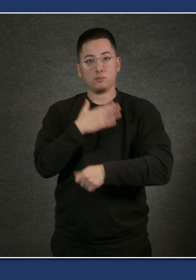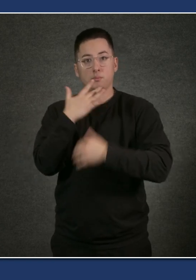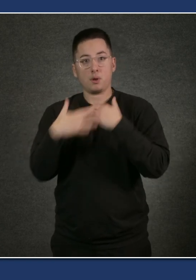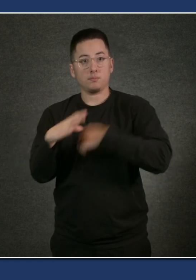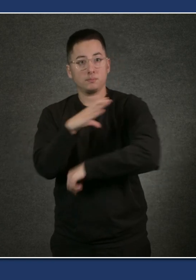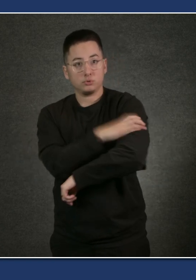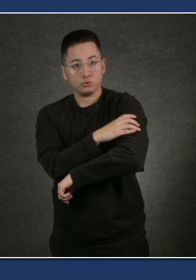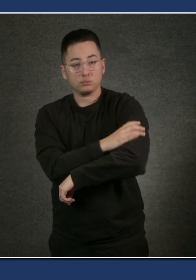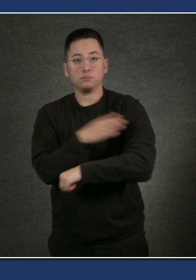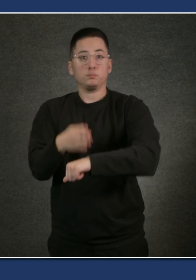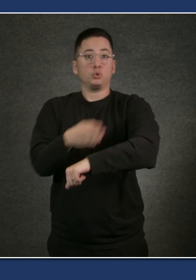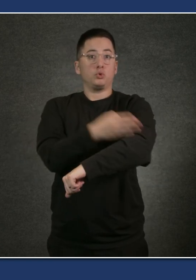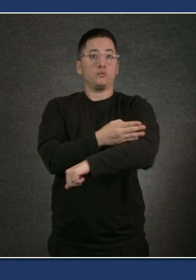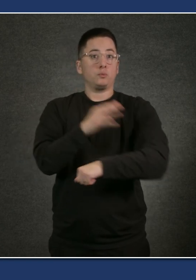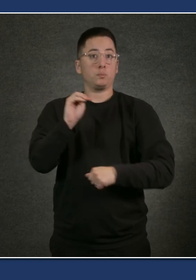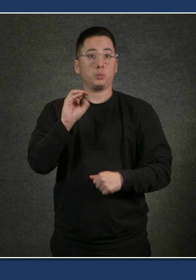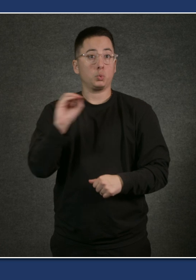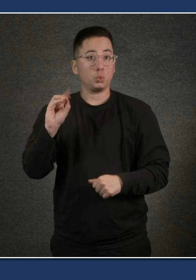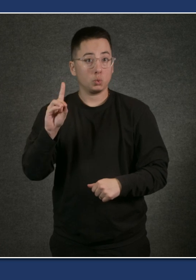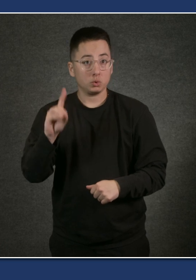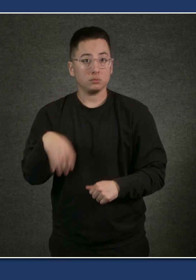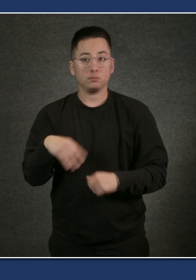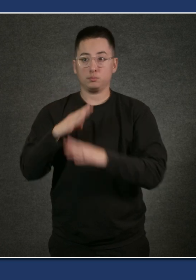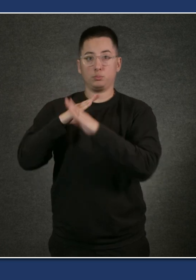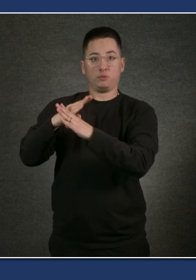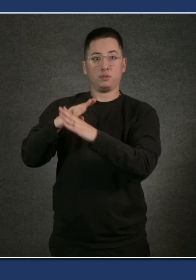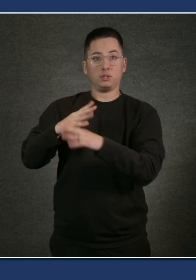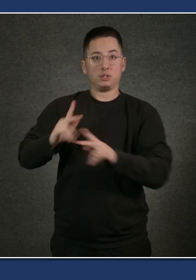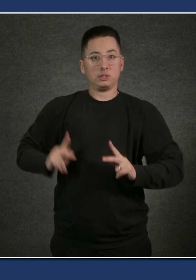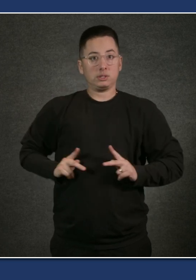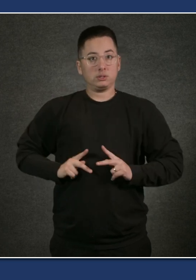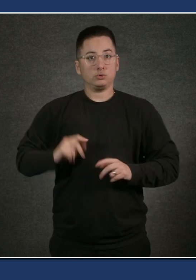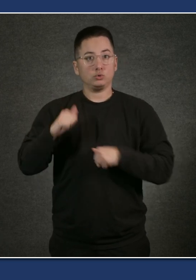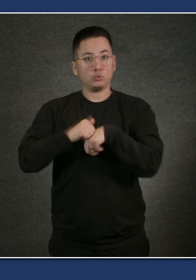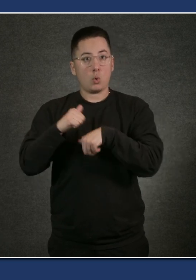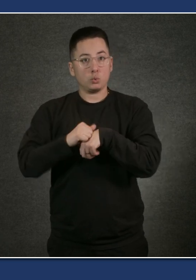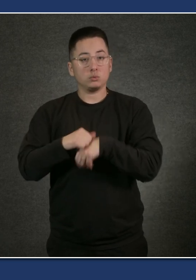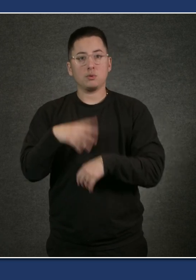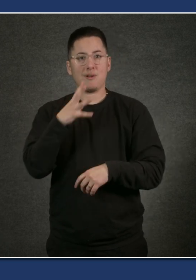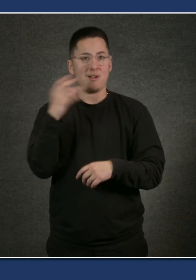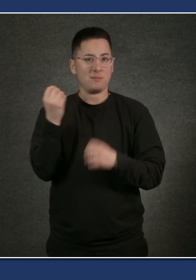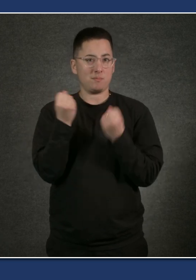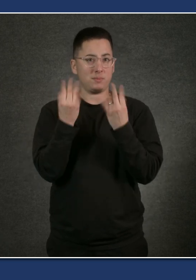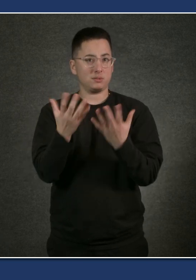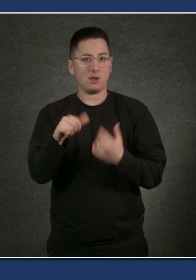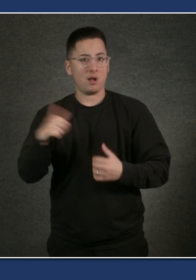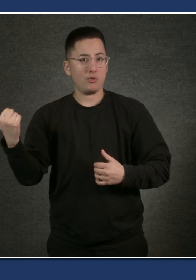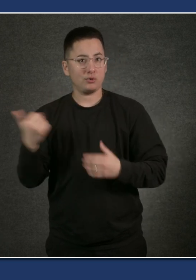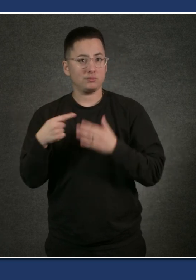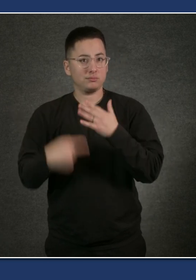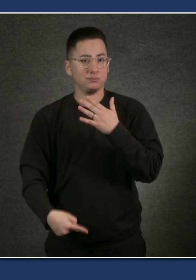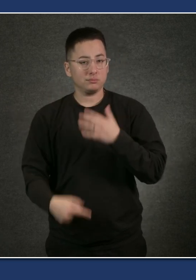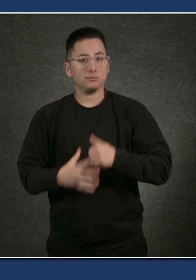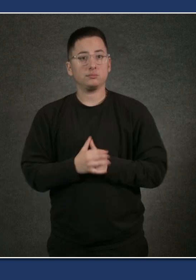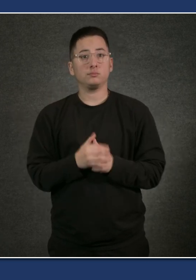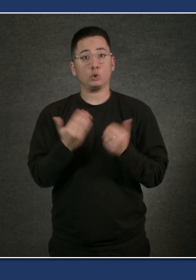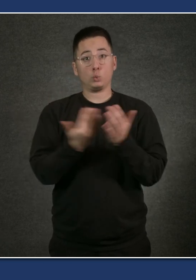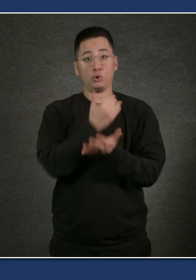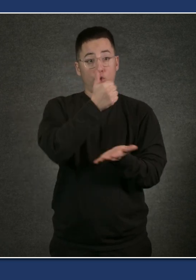prevent kidney stones, hospitalizations, and so much more. New therapies and treatments, like transcutaneous spinal cord